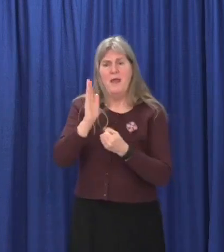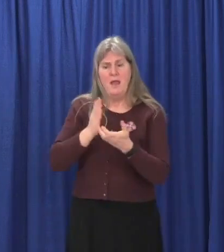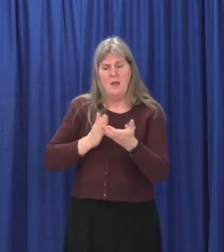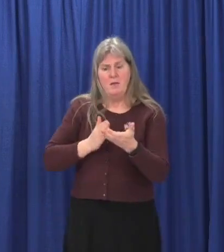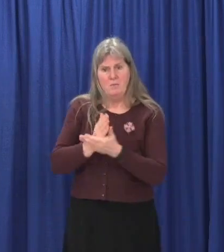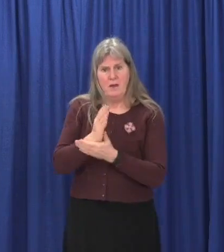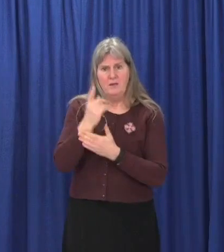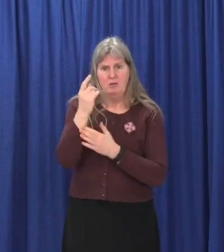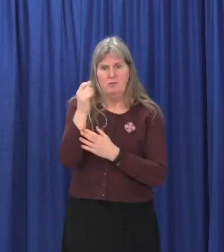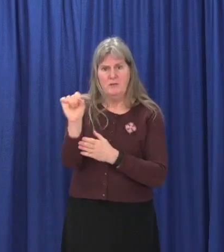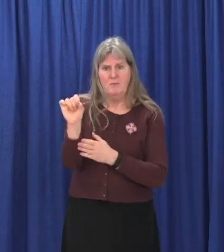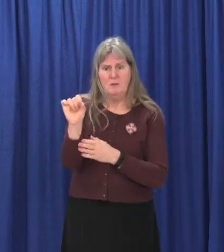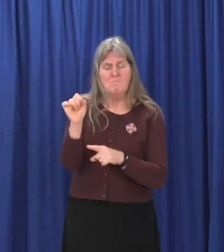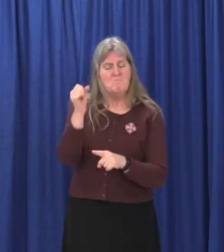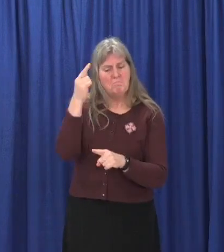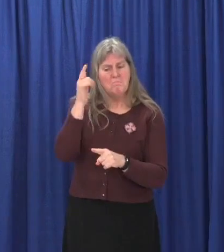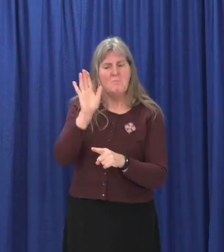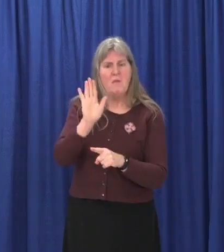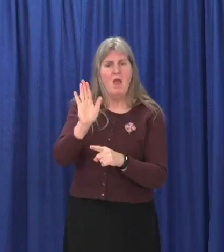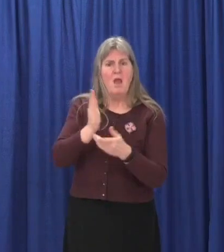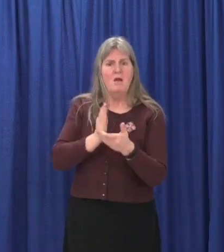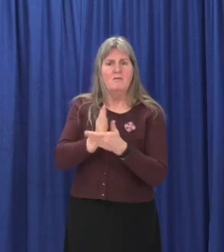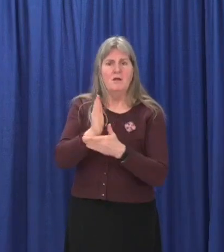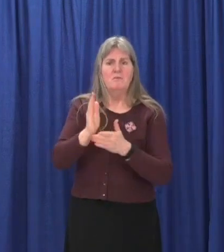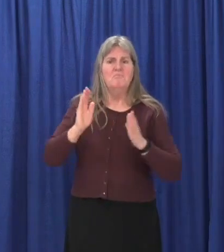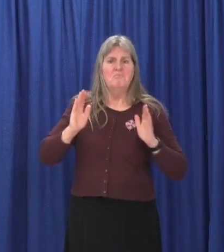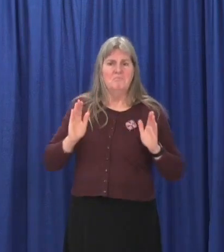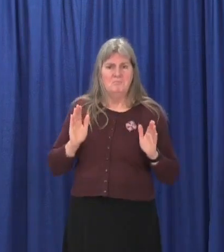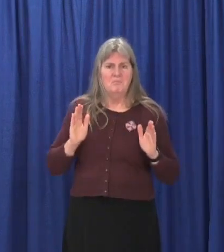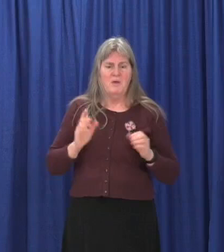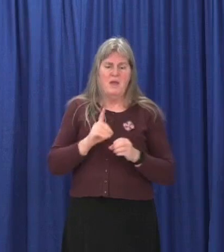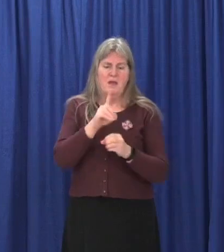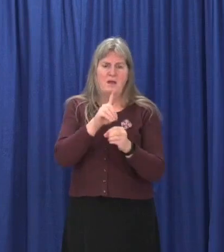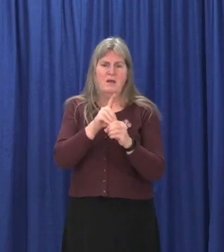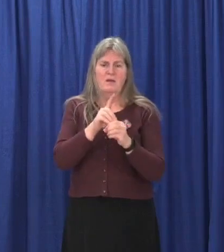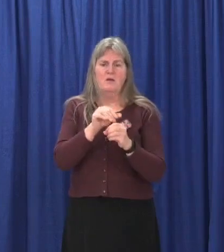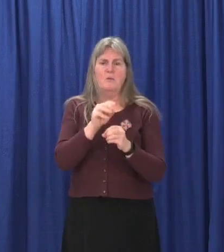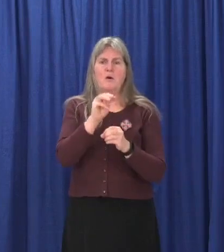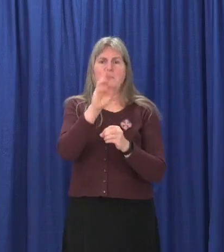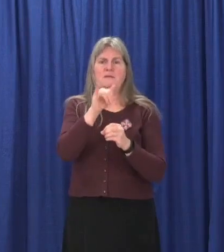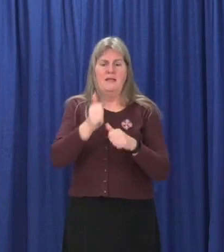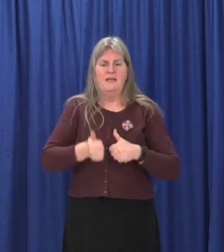That's extremely important living in a democracy, expressing views,